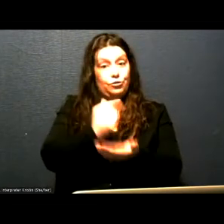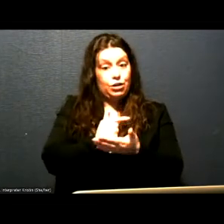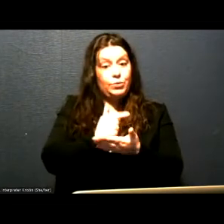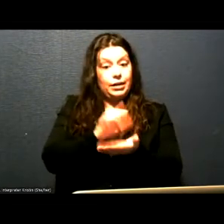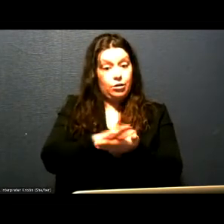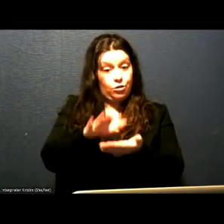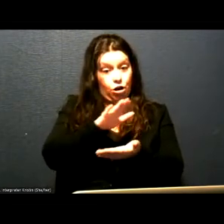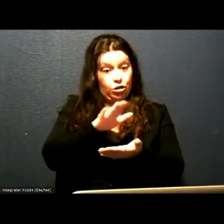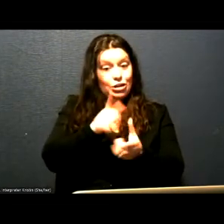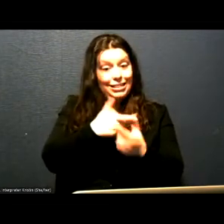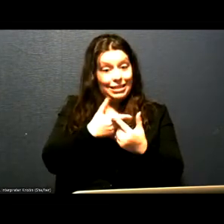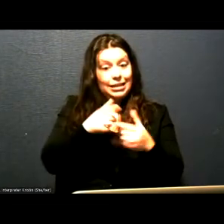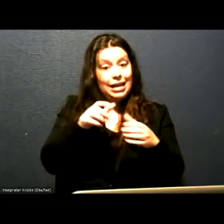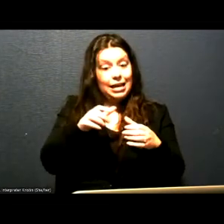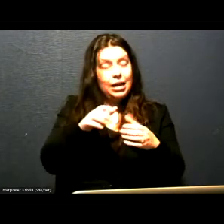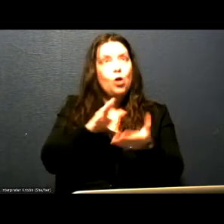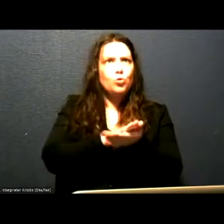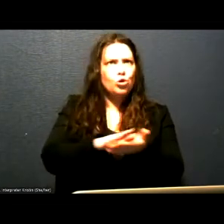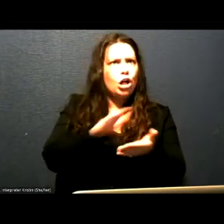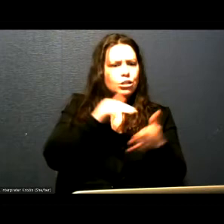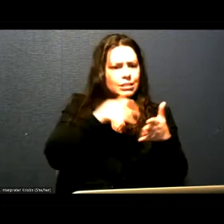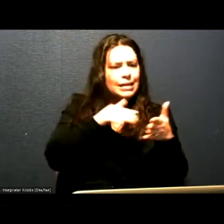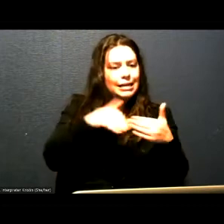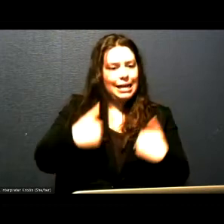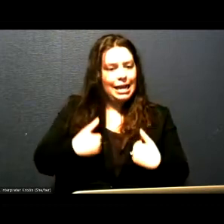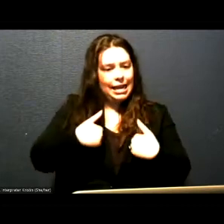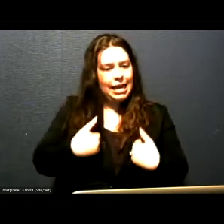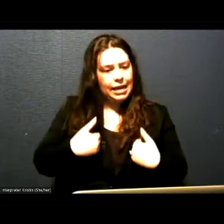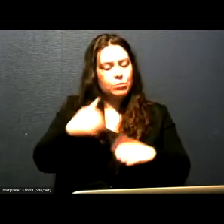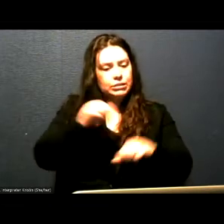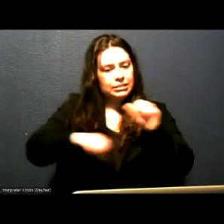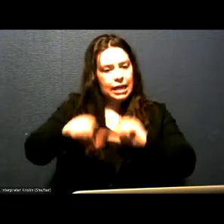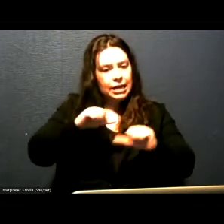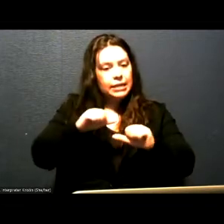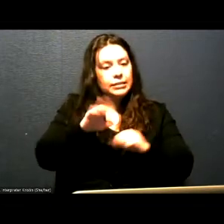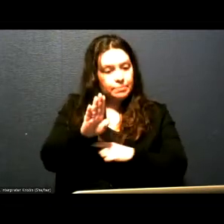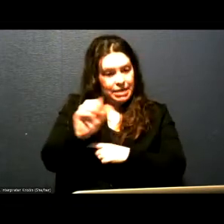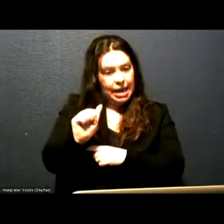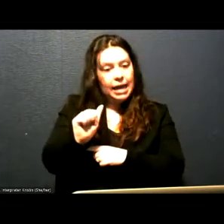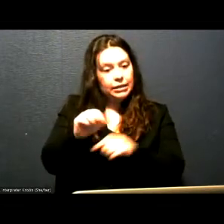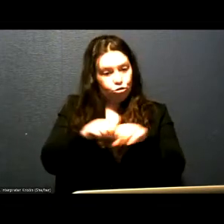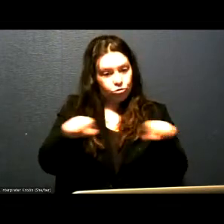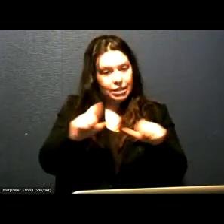In college I did do an animal science bachelor's degree, and then I did an internship, and